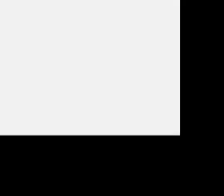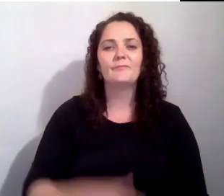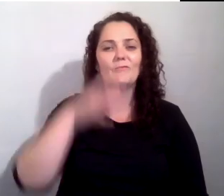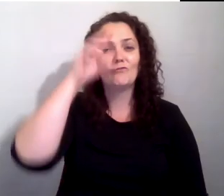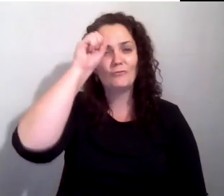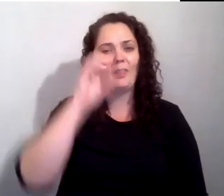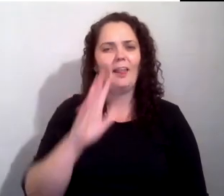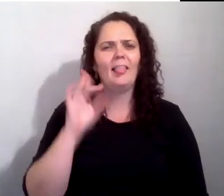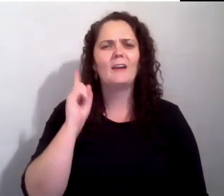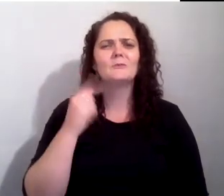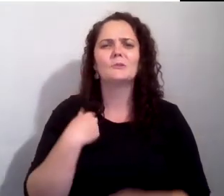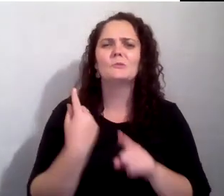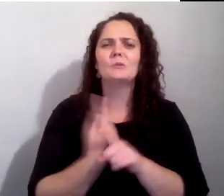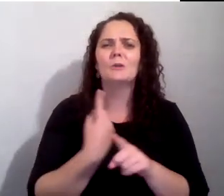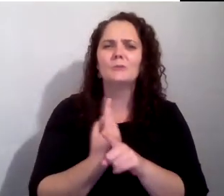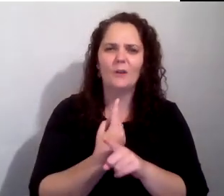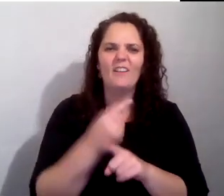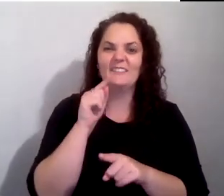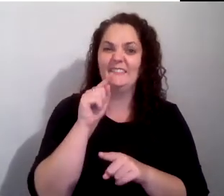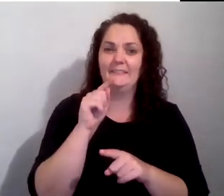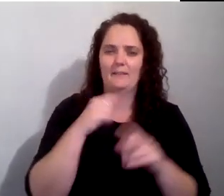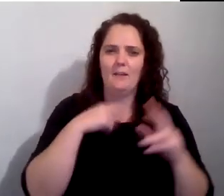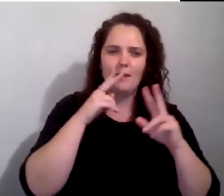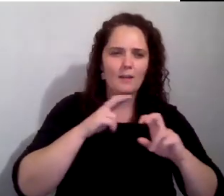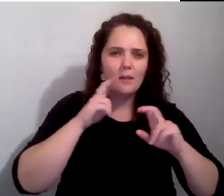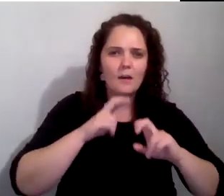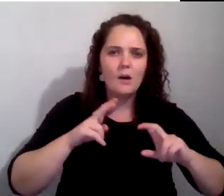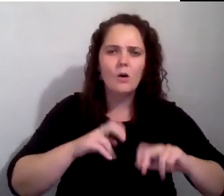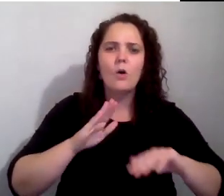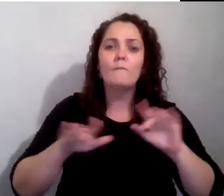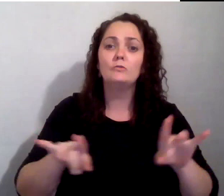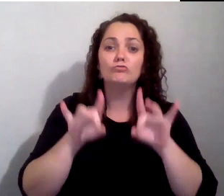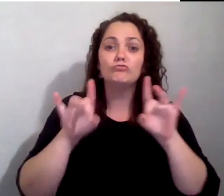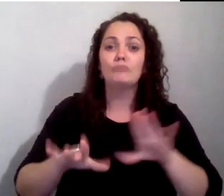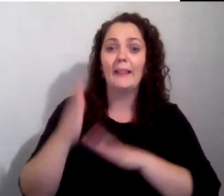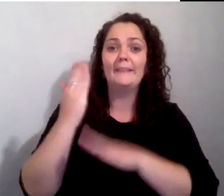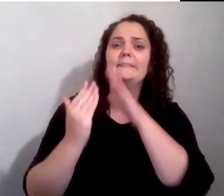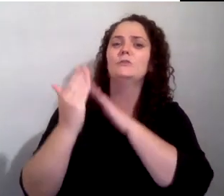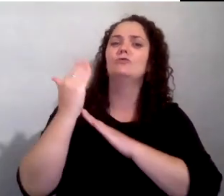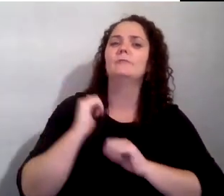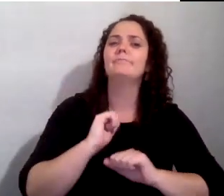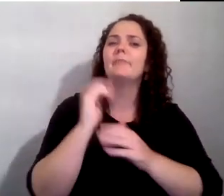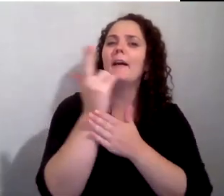As I mentioned last week, this is a journey through the rich history of Australian art, seen through the Collection galleries of